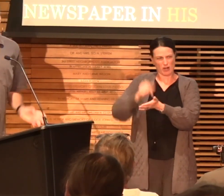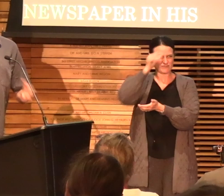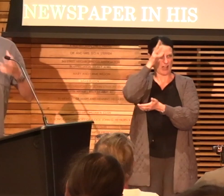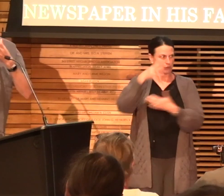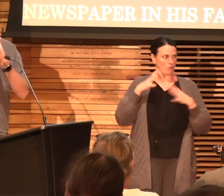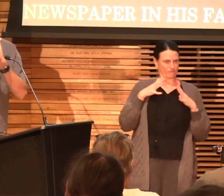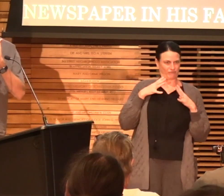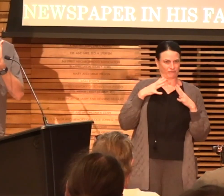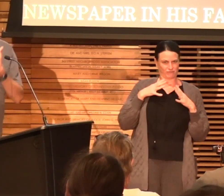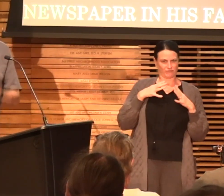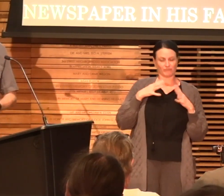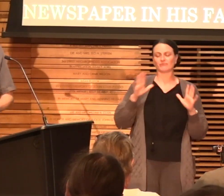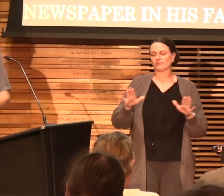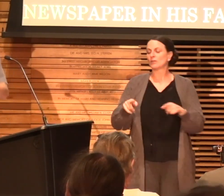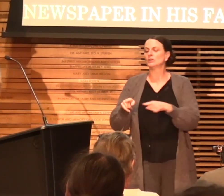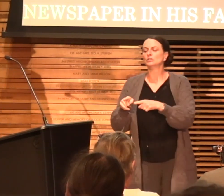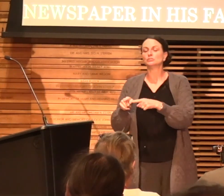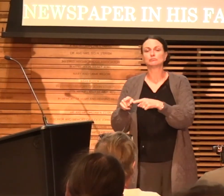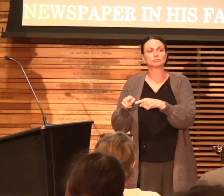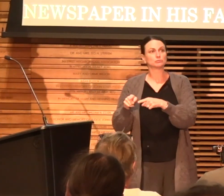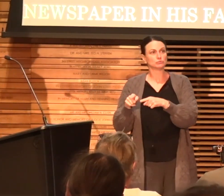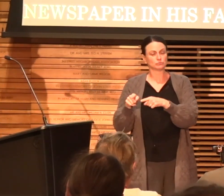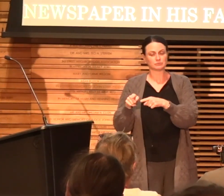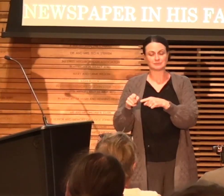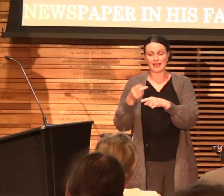But Helen is invited, with Polly,